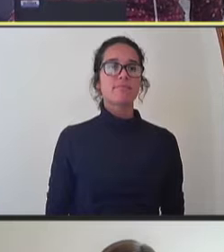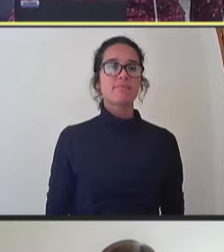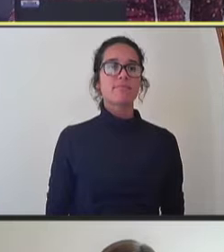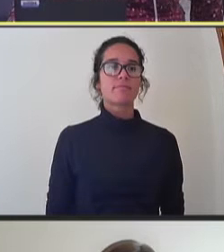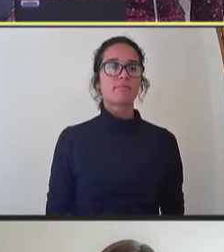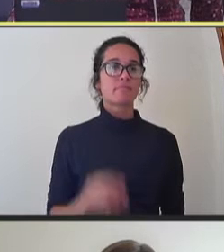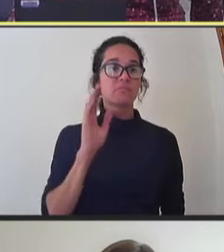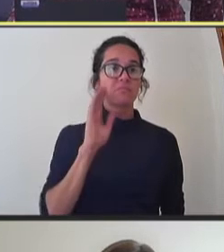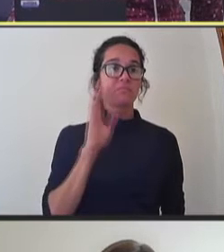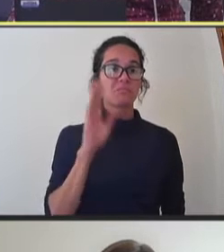Molly Howell: Present.